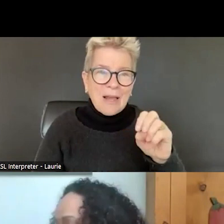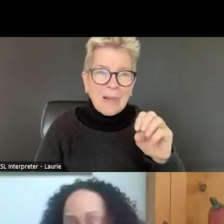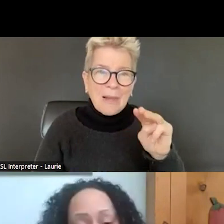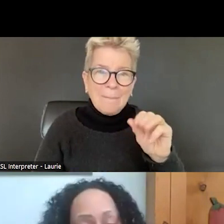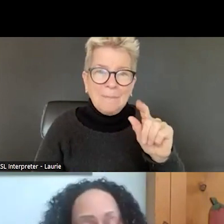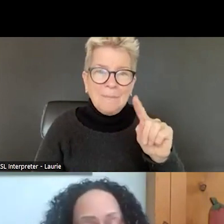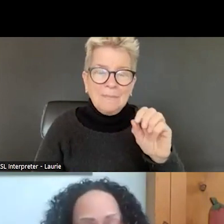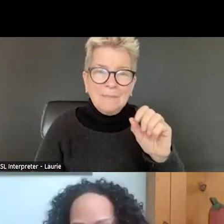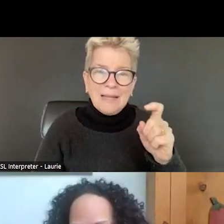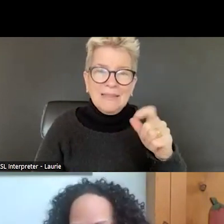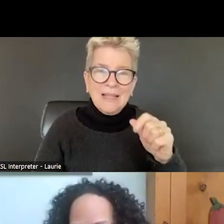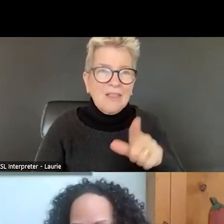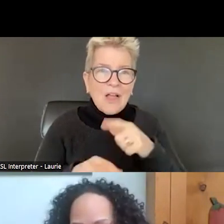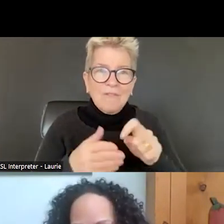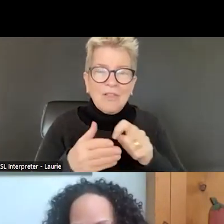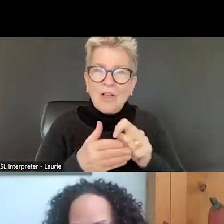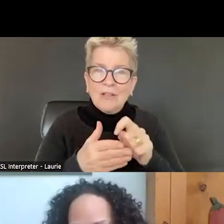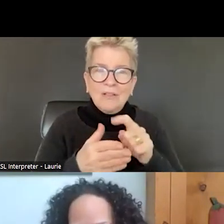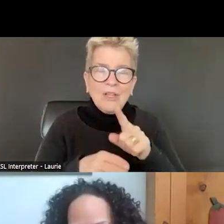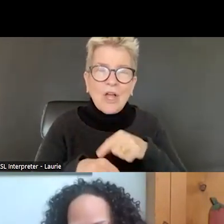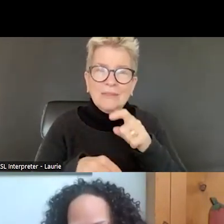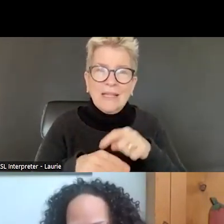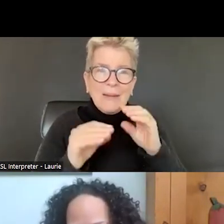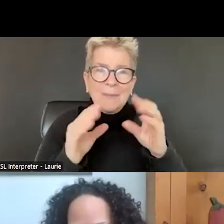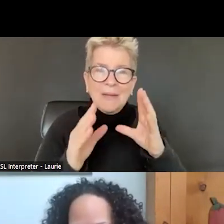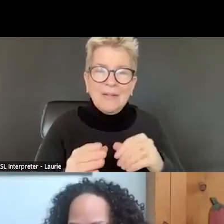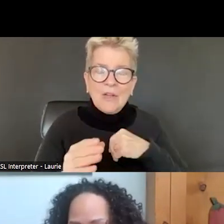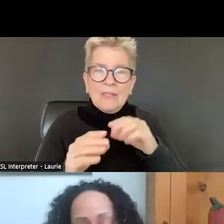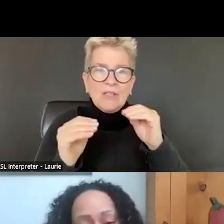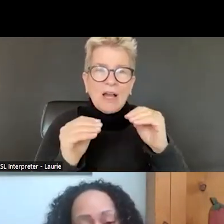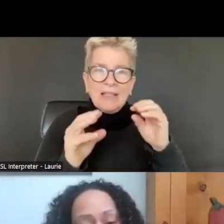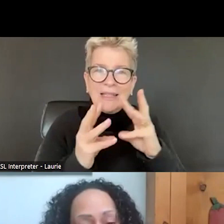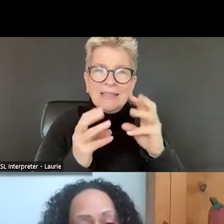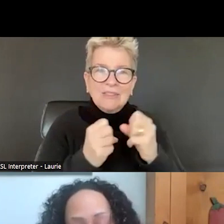taught and facilitated workshops for all ages for over 30 years. Minda Michelle